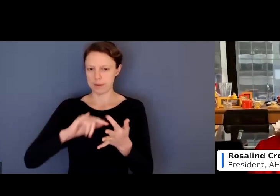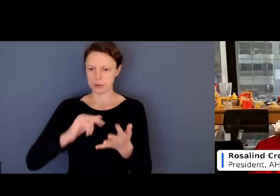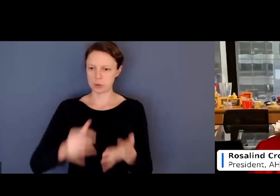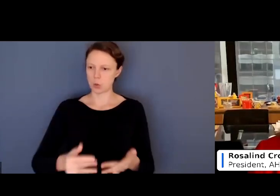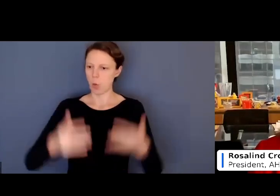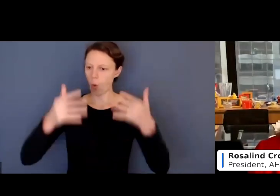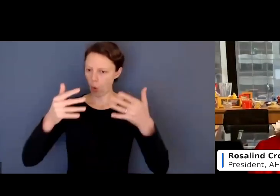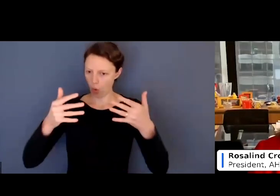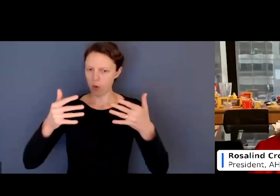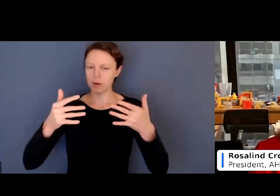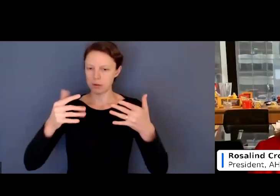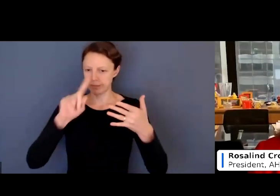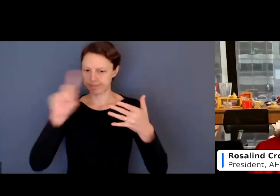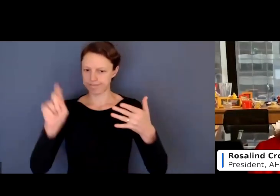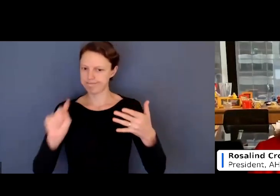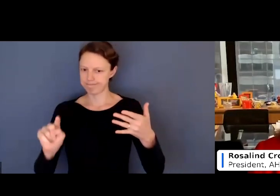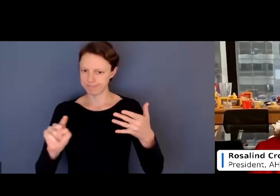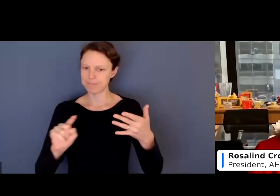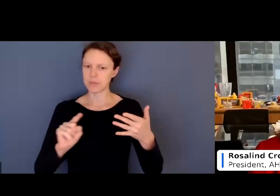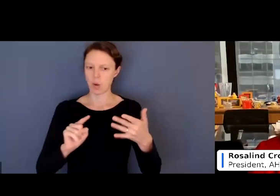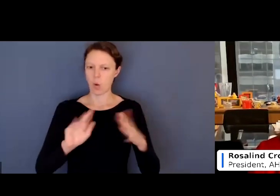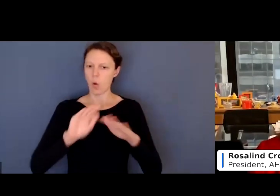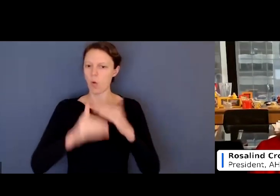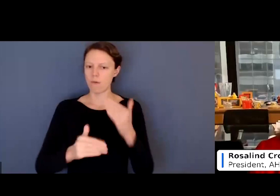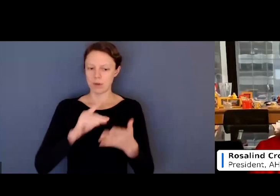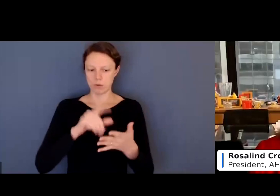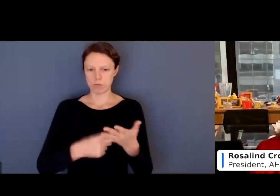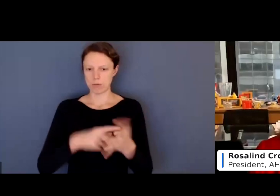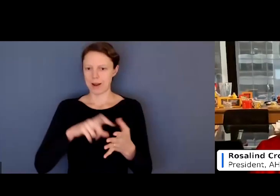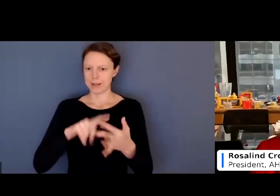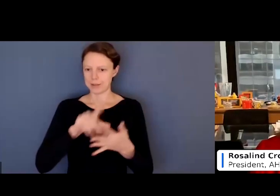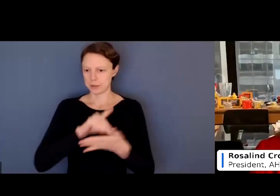Over the years, we have continued to deepen our understanding.